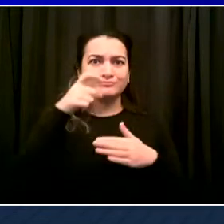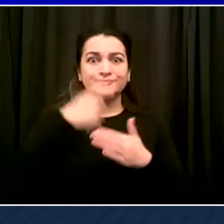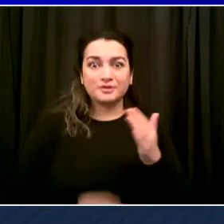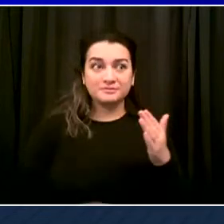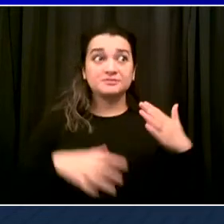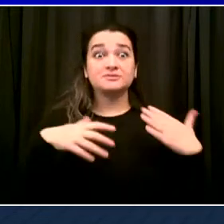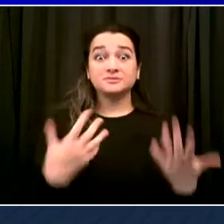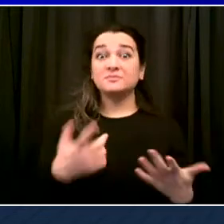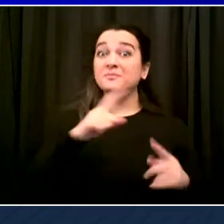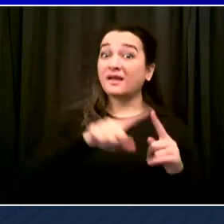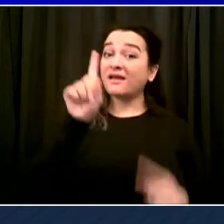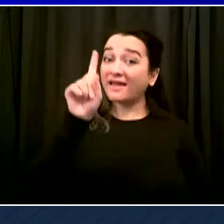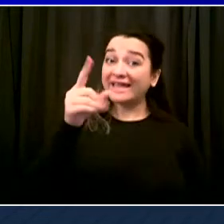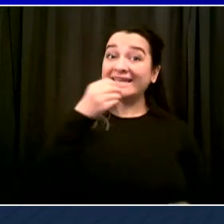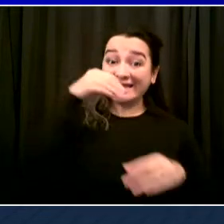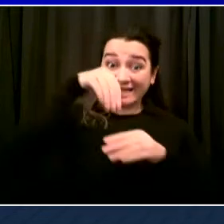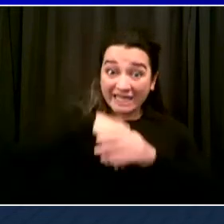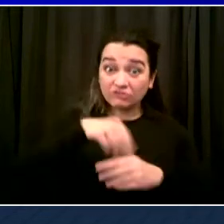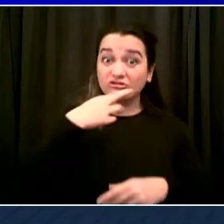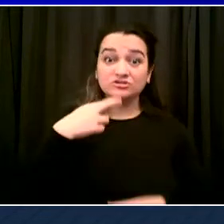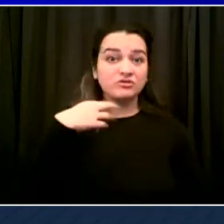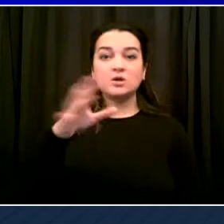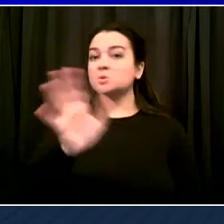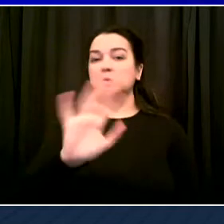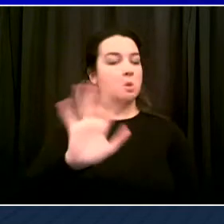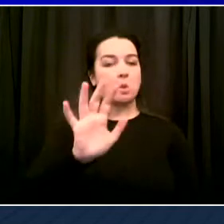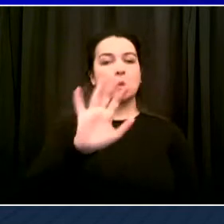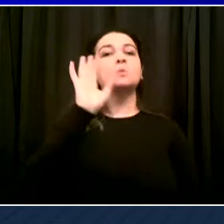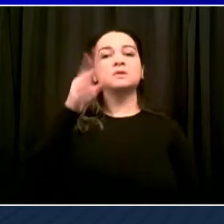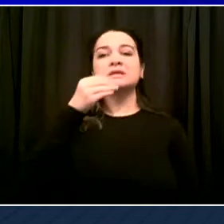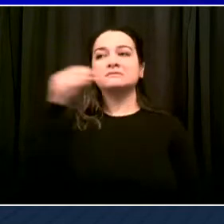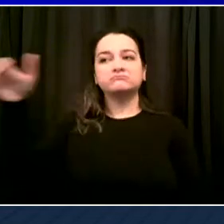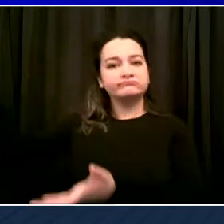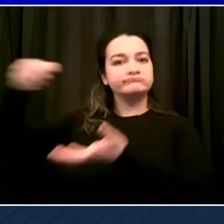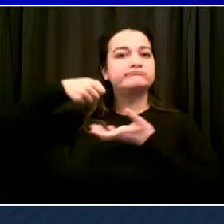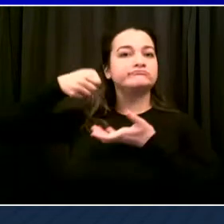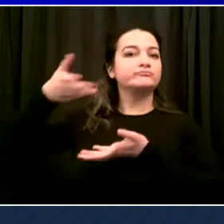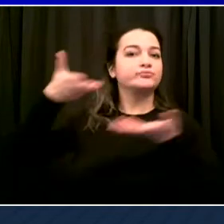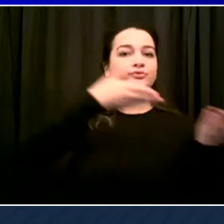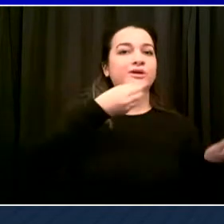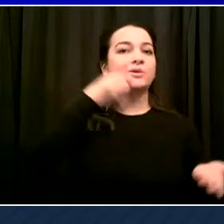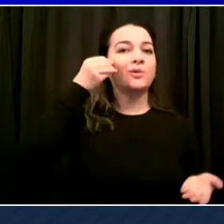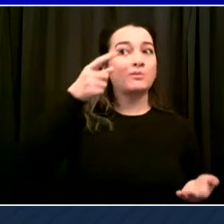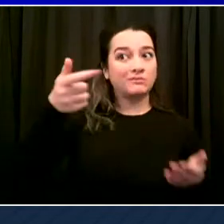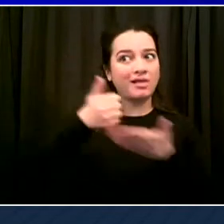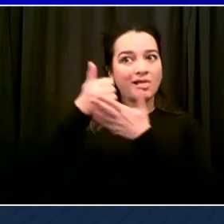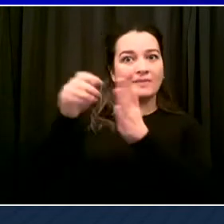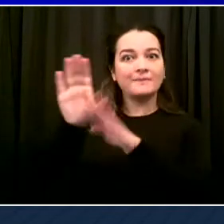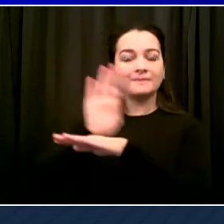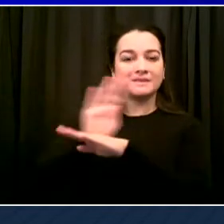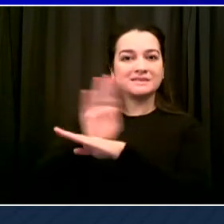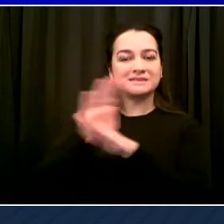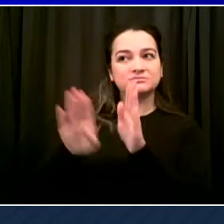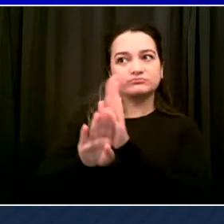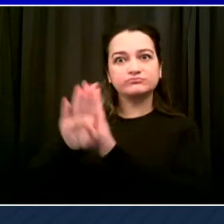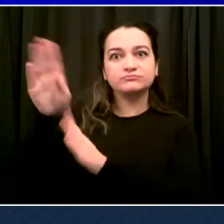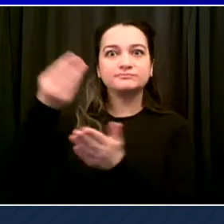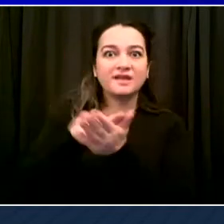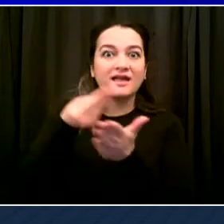8:30 P.M., THEY SAID THEY HAD ALREADY DONE 100 TAKEOUT MEALS AND IT WAS BECAUSE OF RESTAURANT WEEK AT YOU GO.